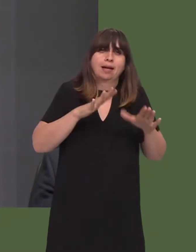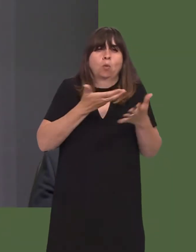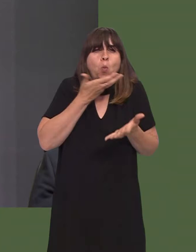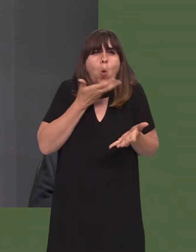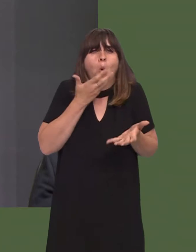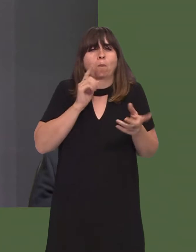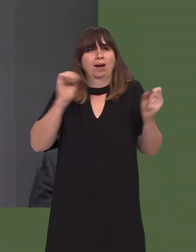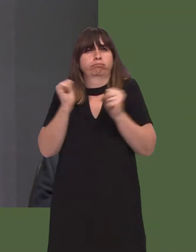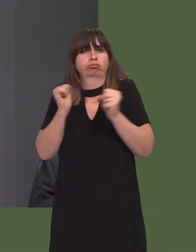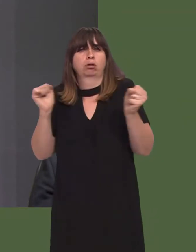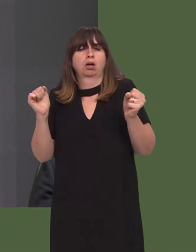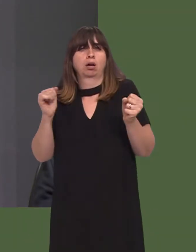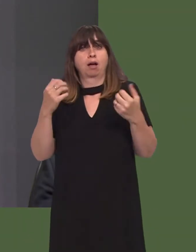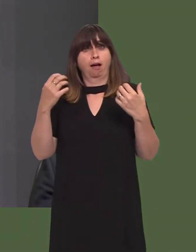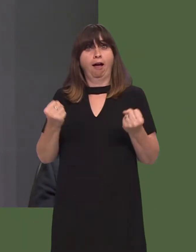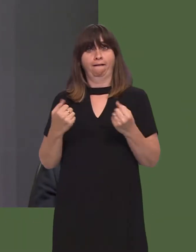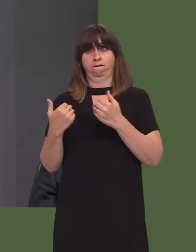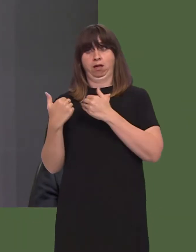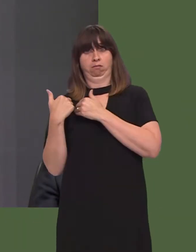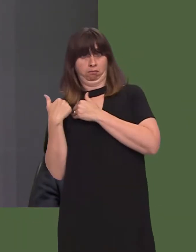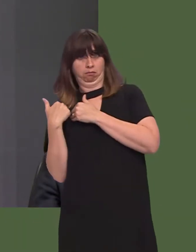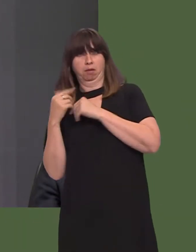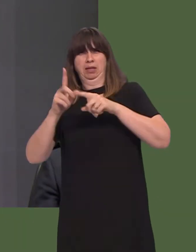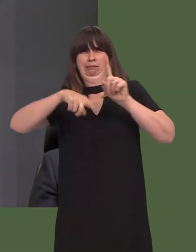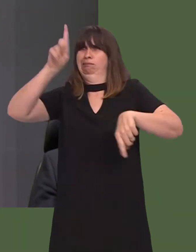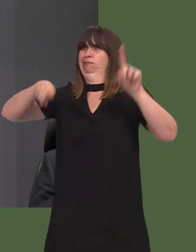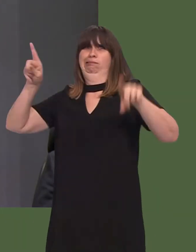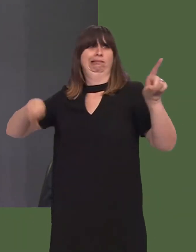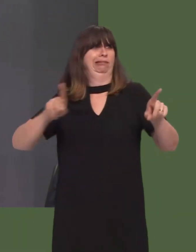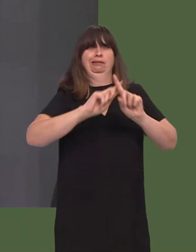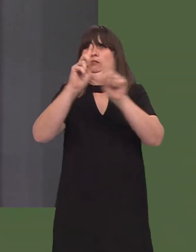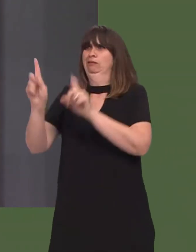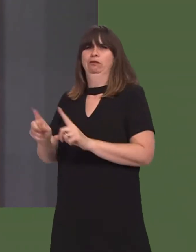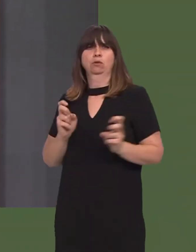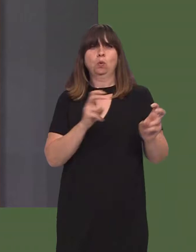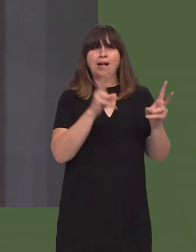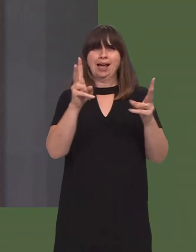irrespective of whether there is a statutory duty owed to them. Guidance on this policy,